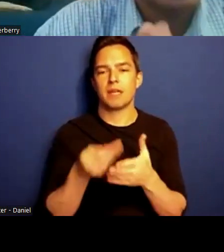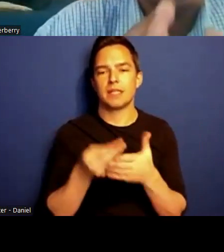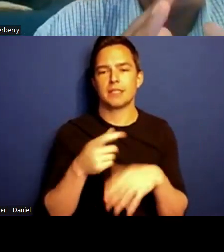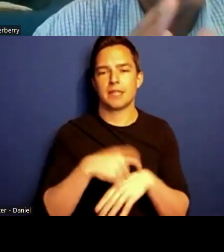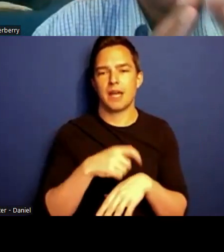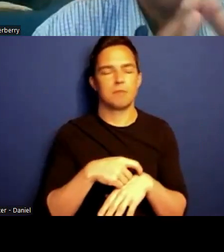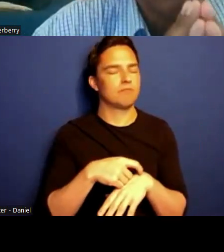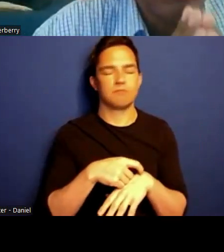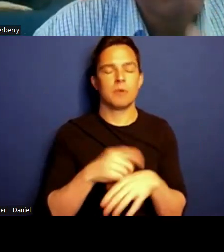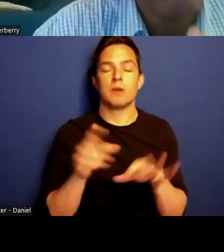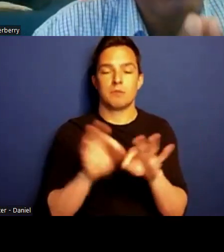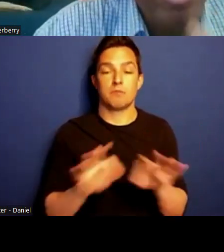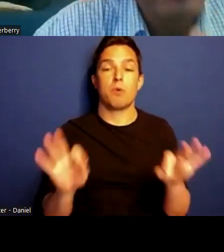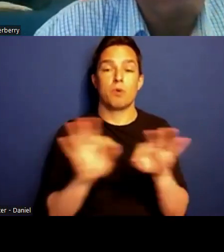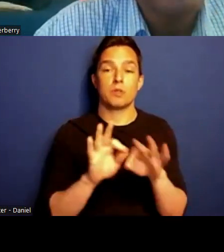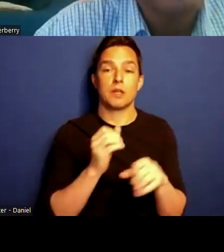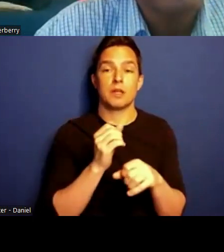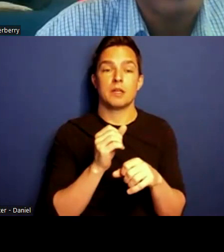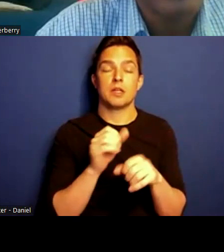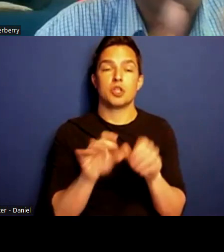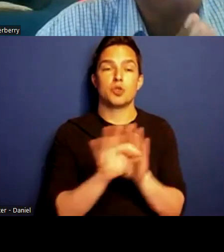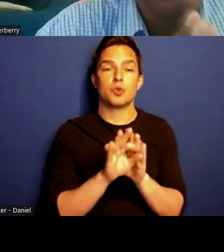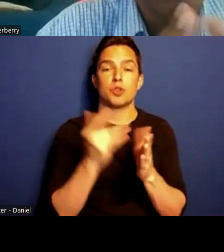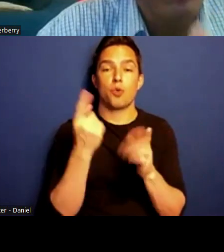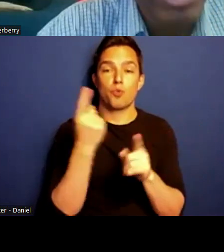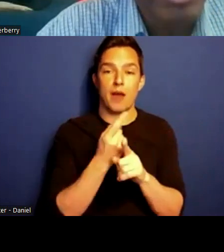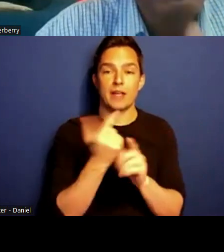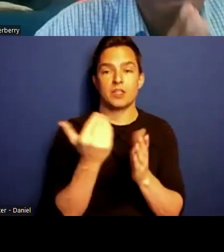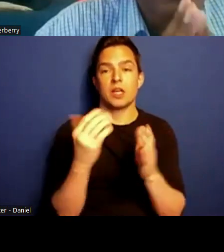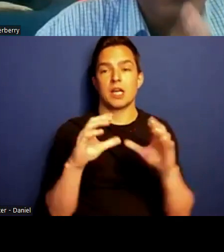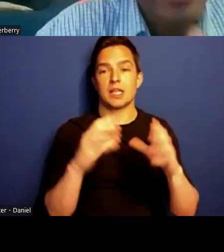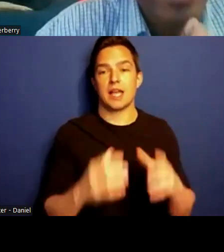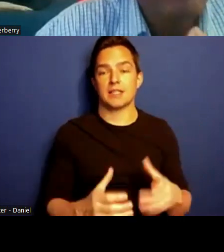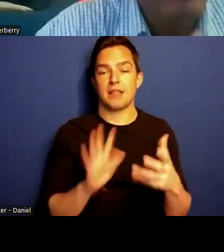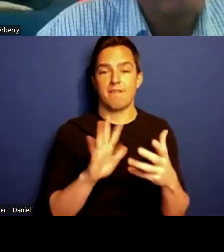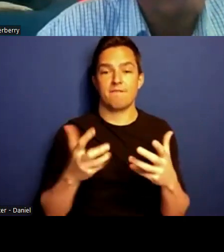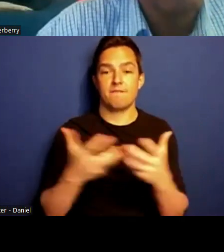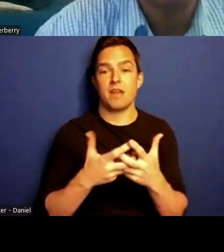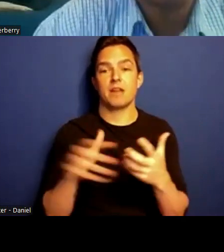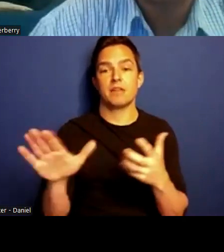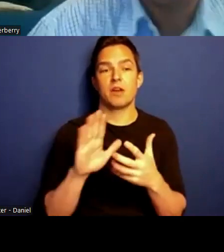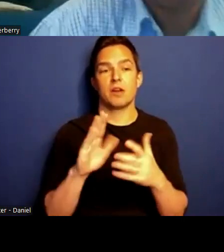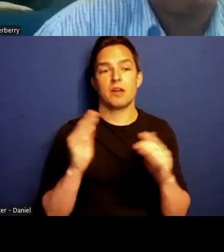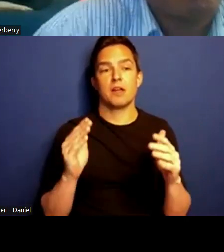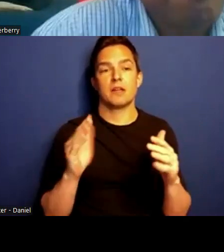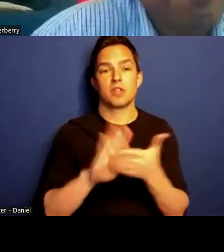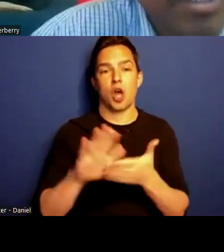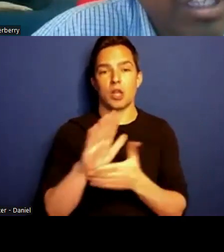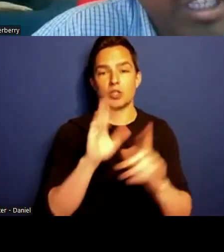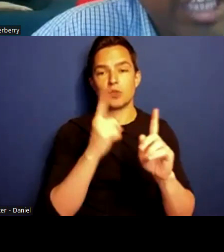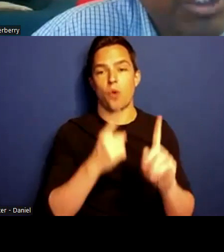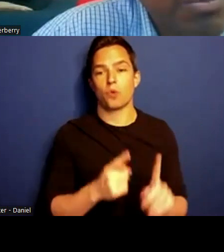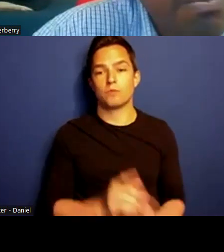that they choose the right courses that's gonna fit for their higher education goals. Thank you.